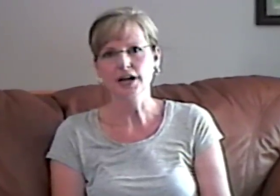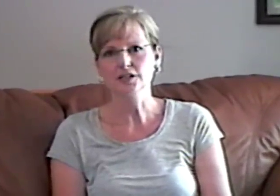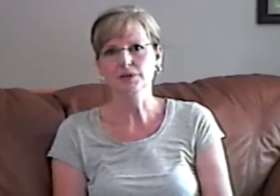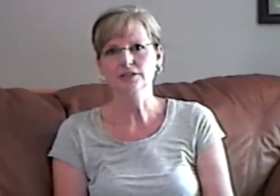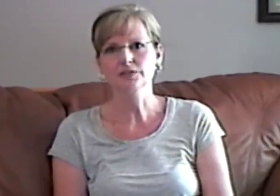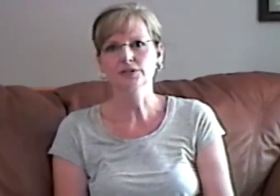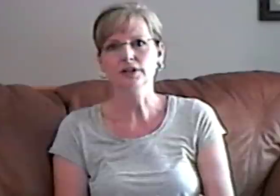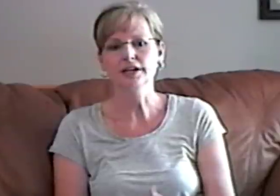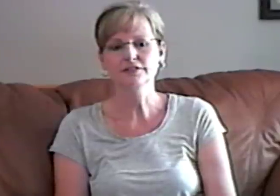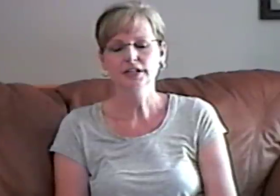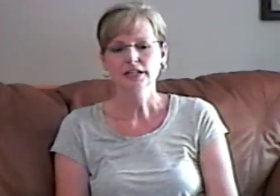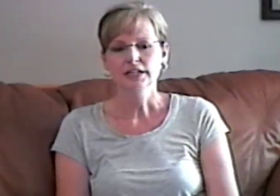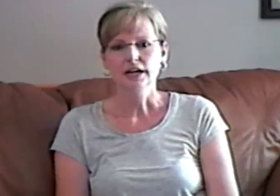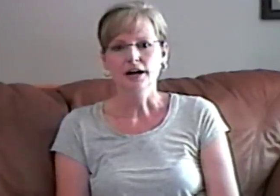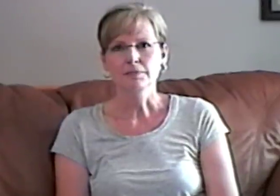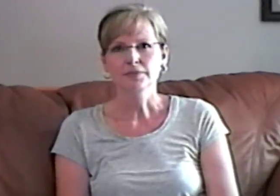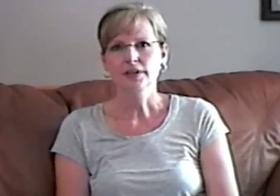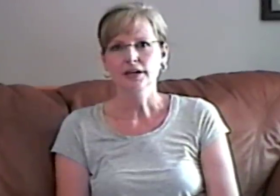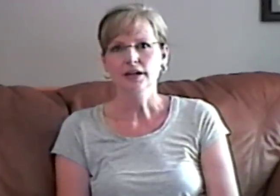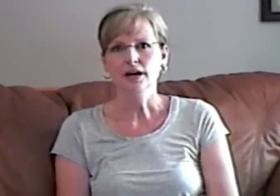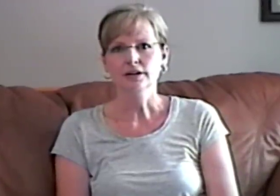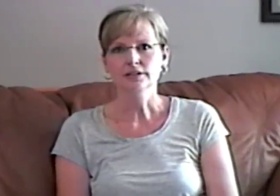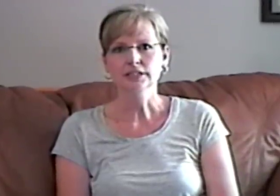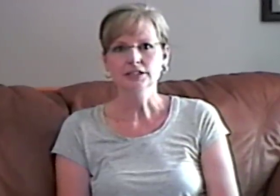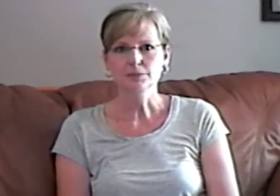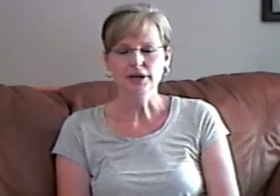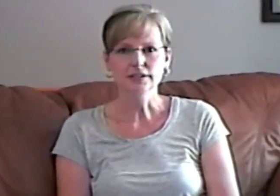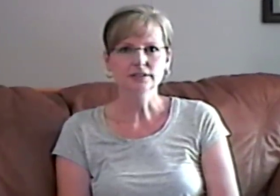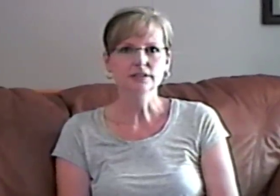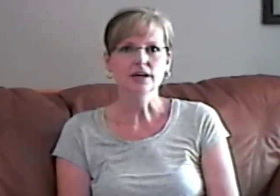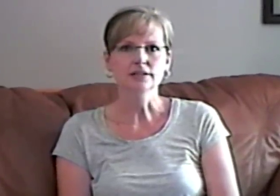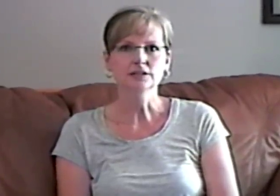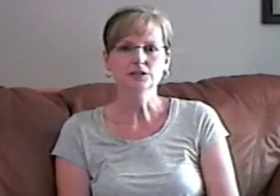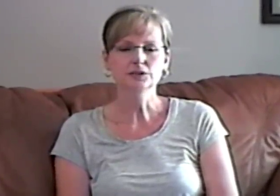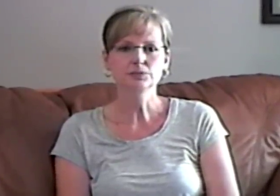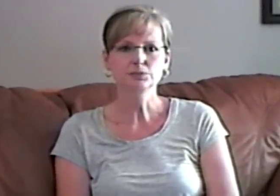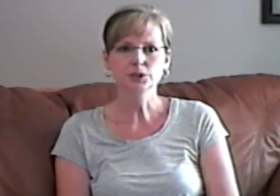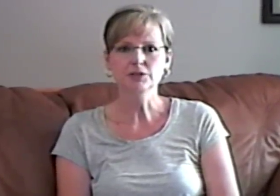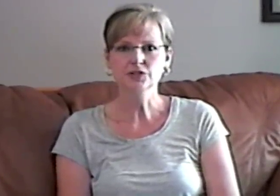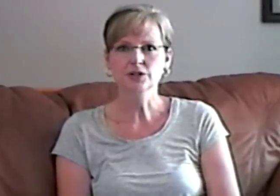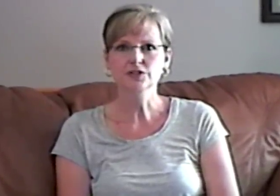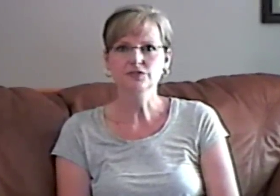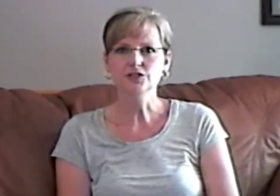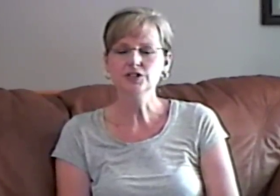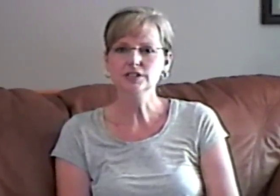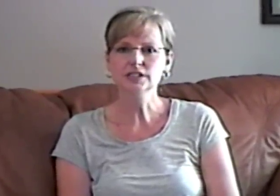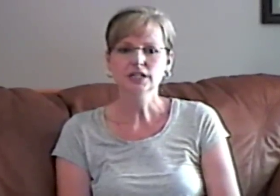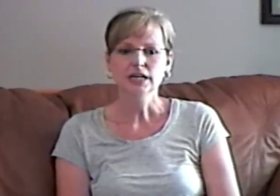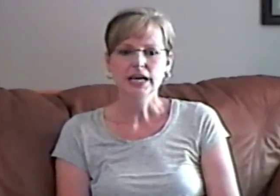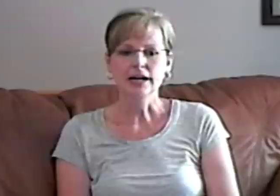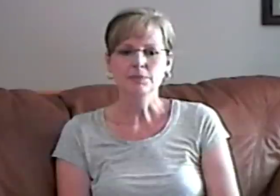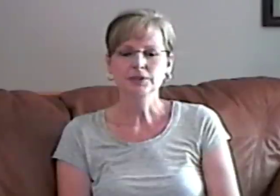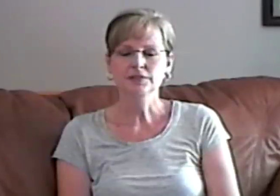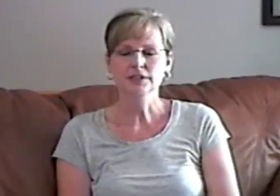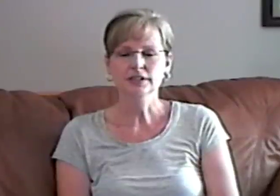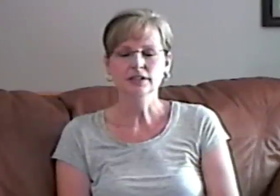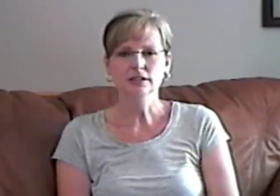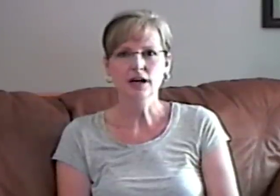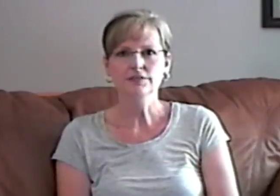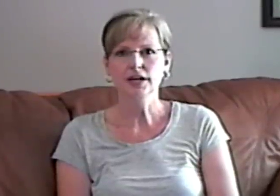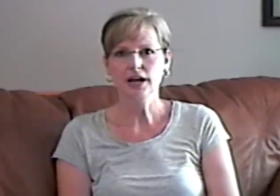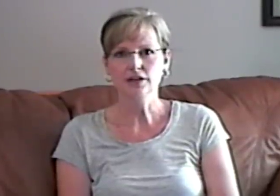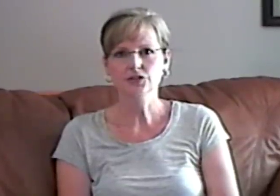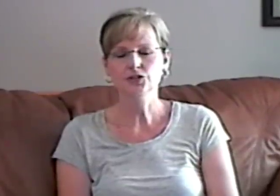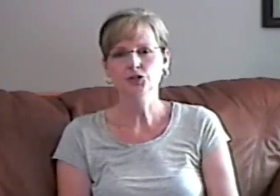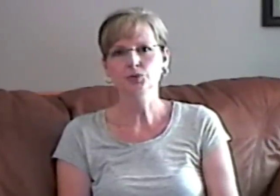They are independent and pretty much self sufficient. I believe a lot of that has to